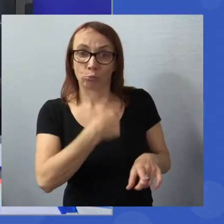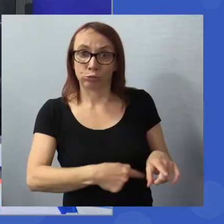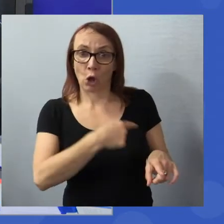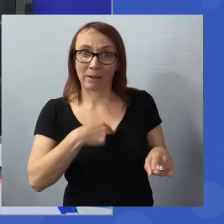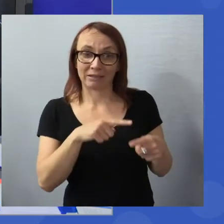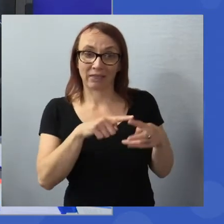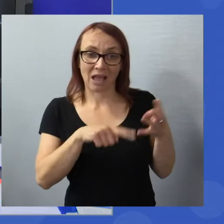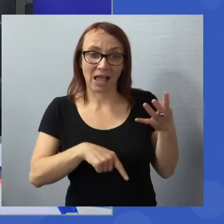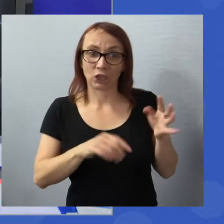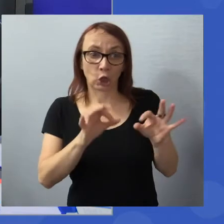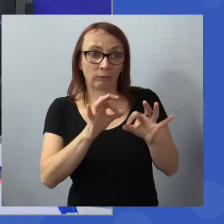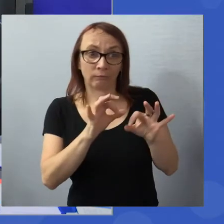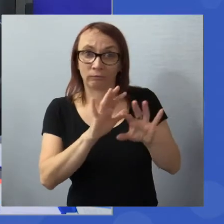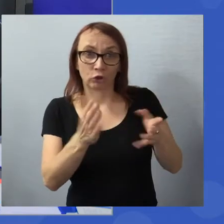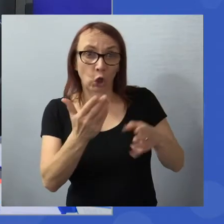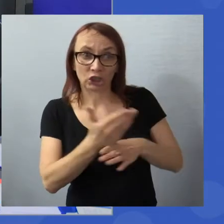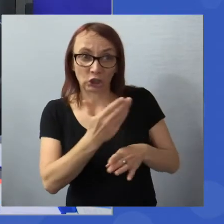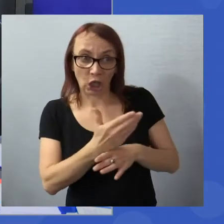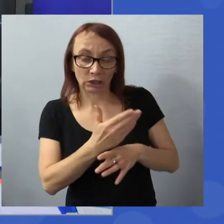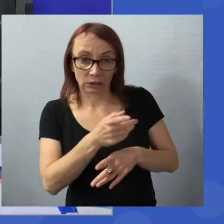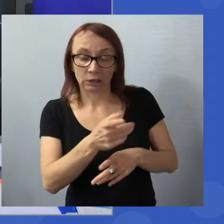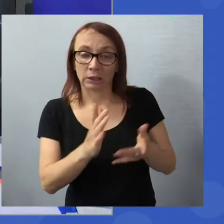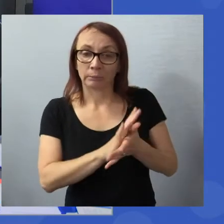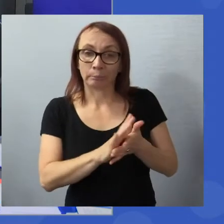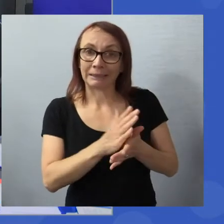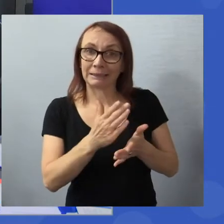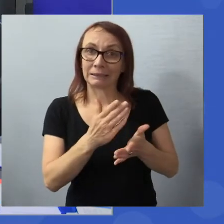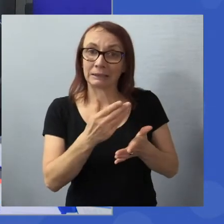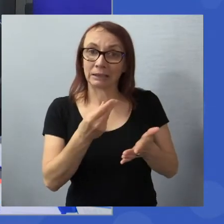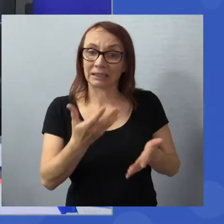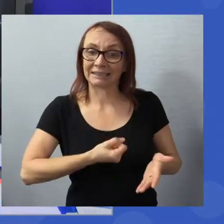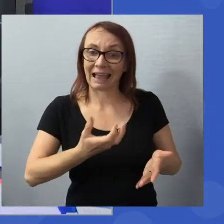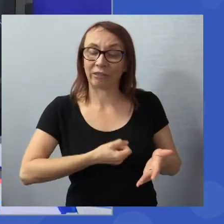done it so you don't deserve that money and also a lot of people the table were